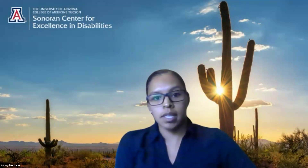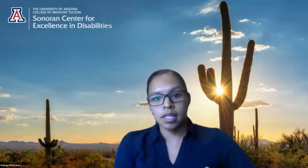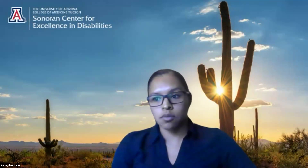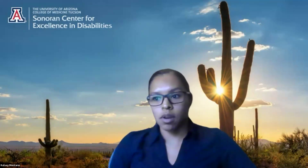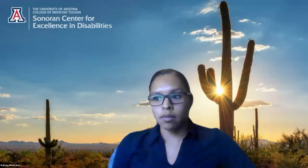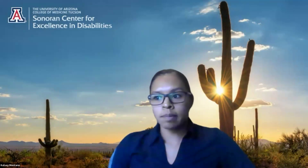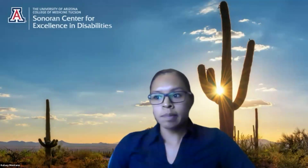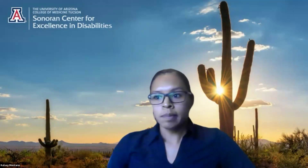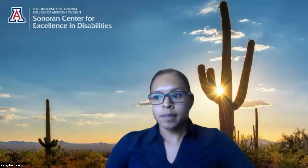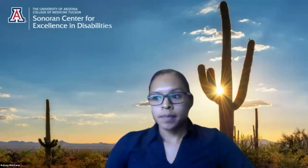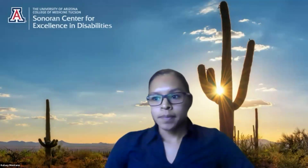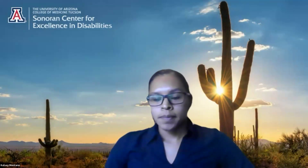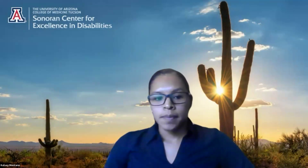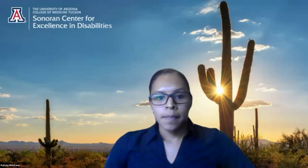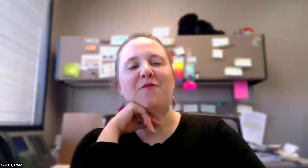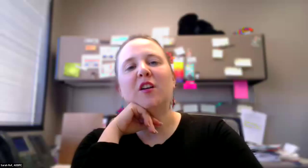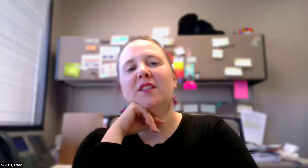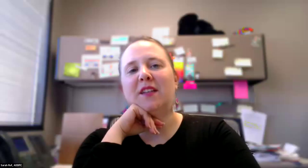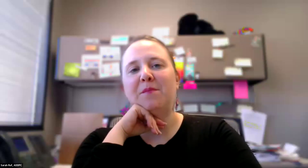PIECE AS WELL. >> WHAT IS THAT FIRST STEP